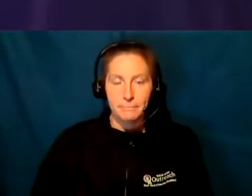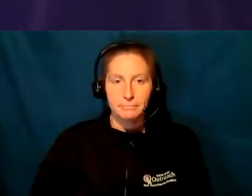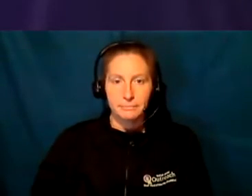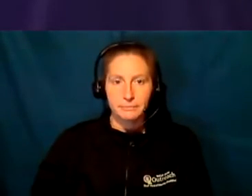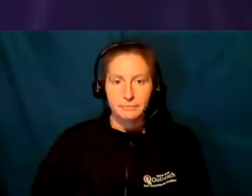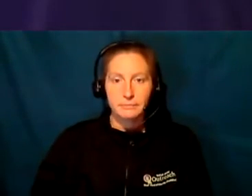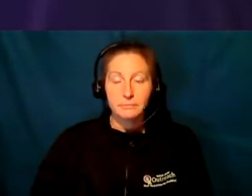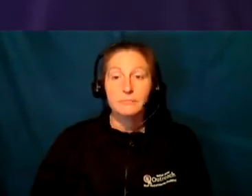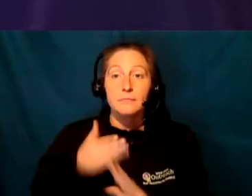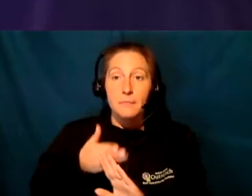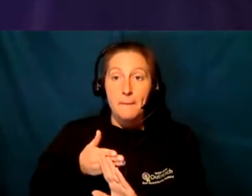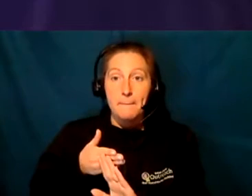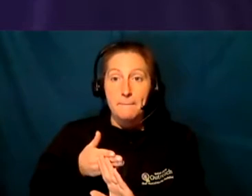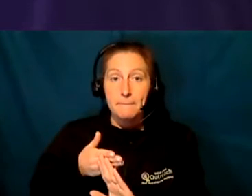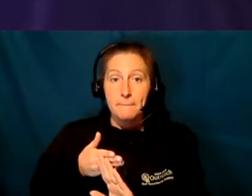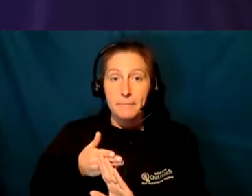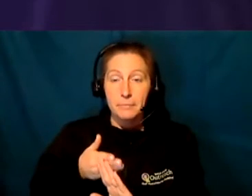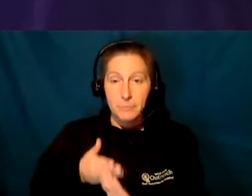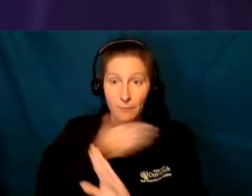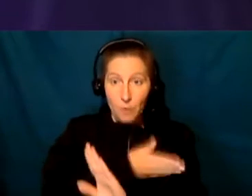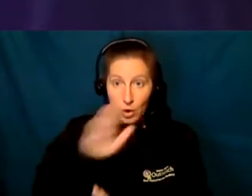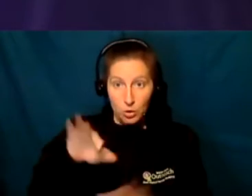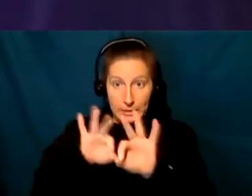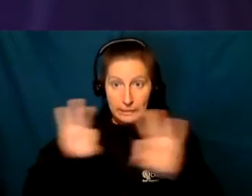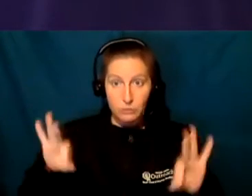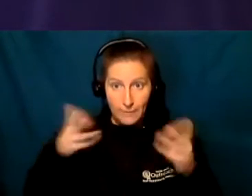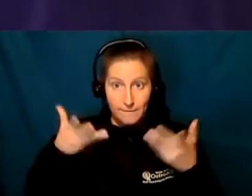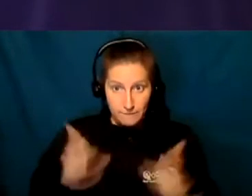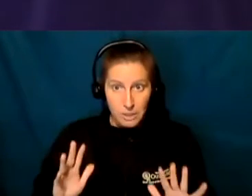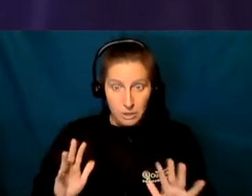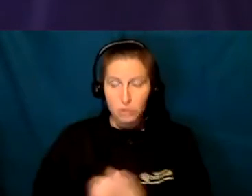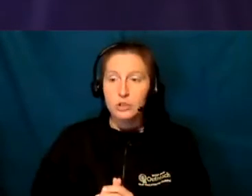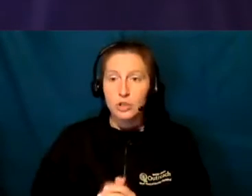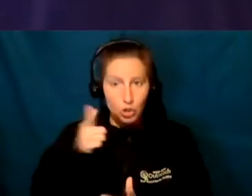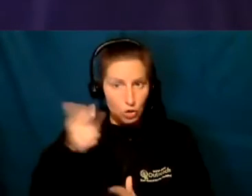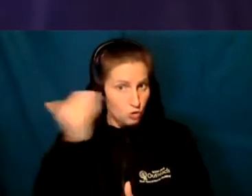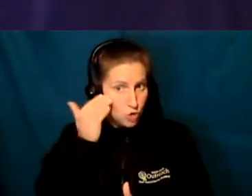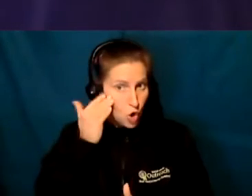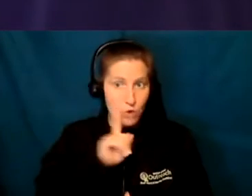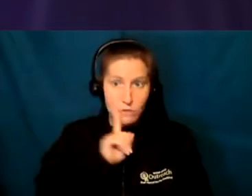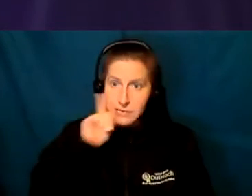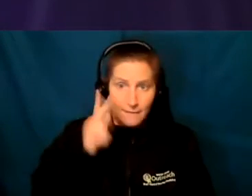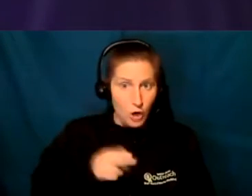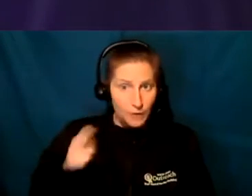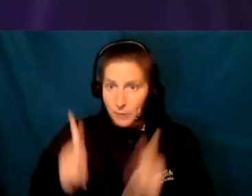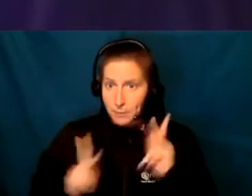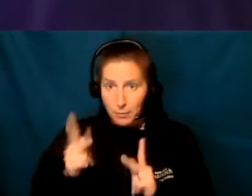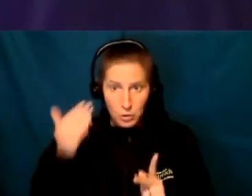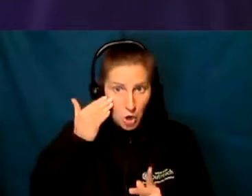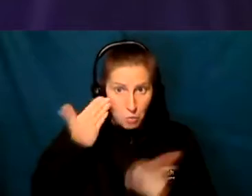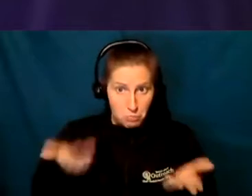And prior to your degree, had you known any deaf or hard of hearing students, people?